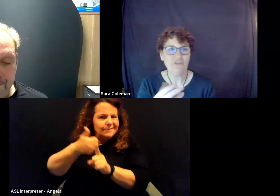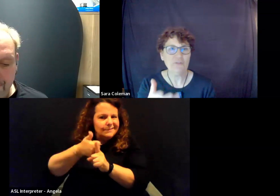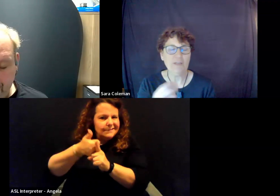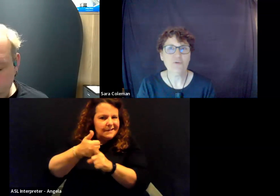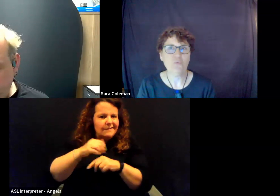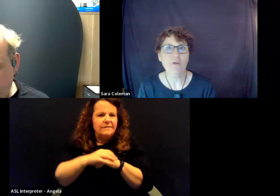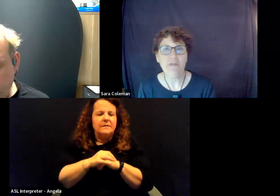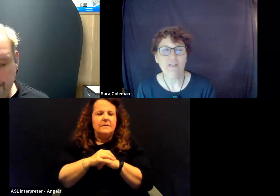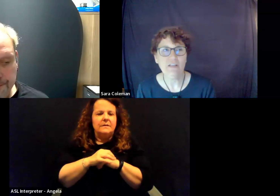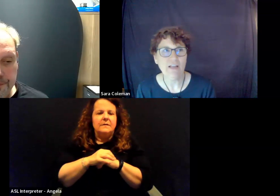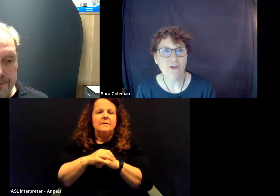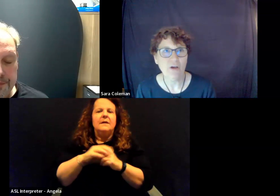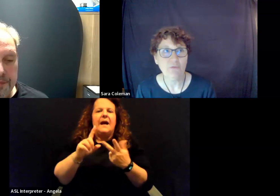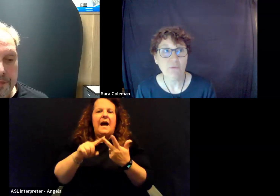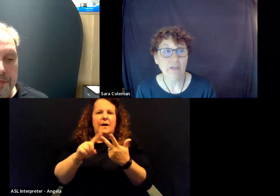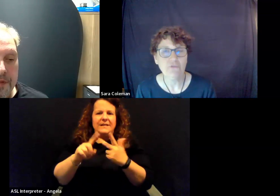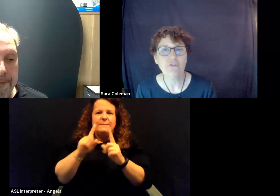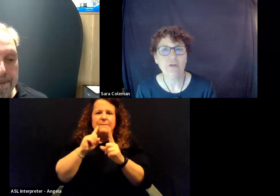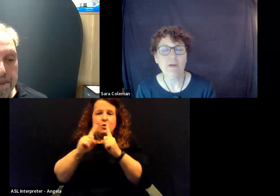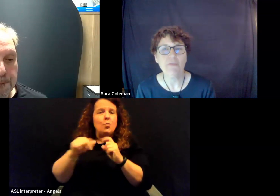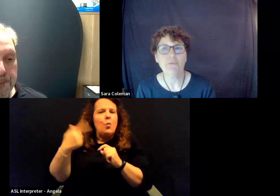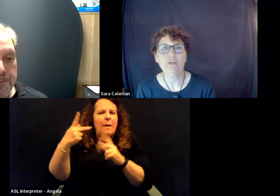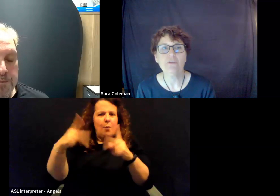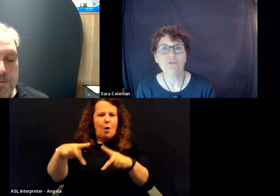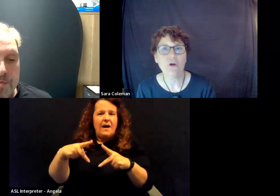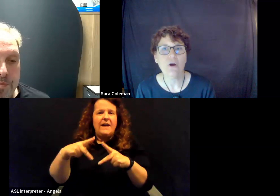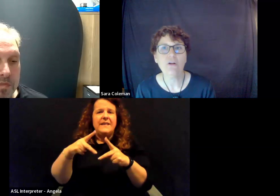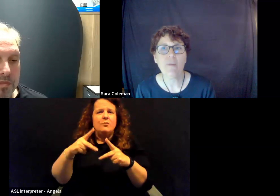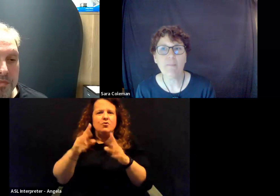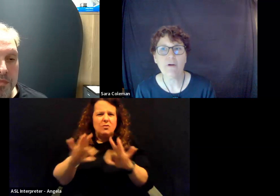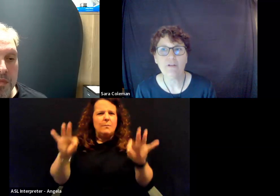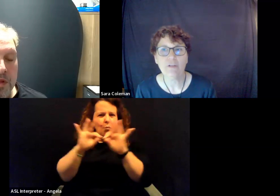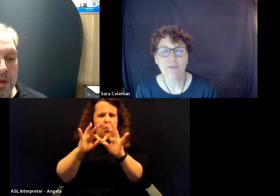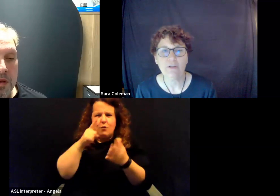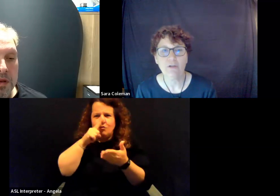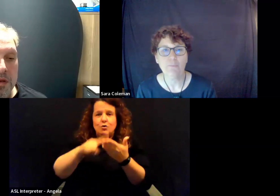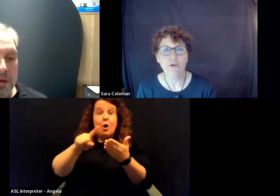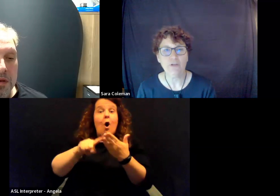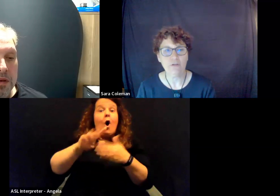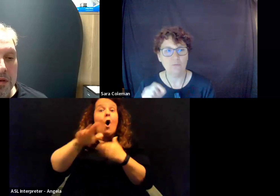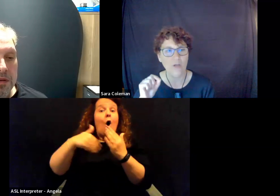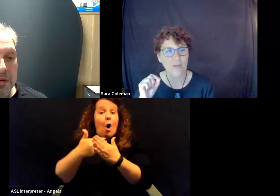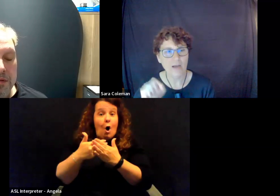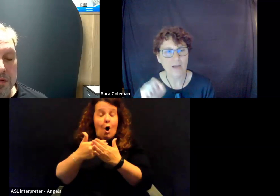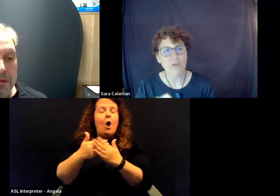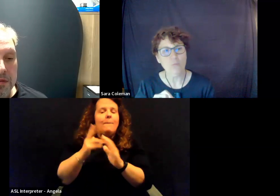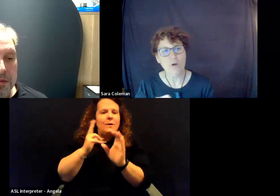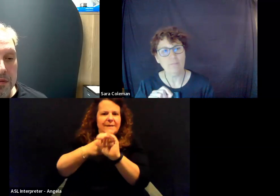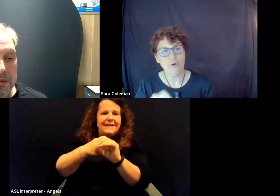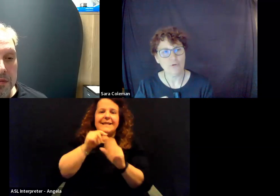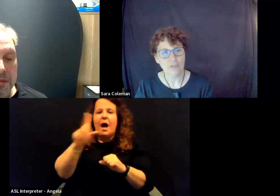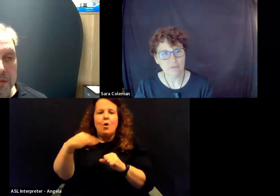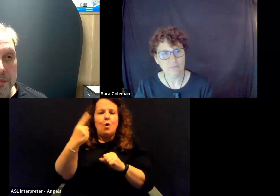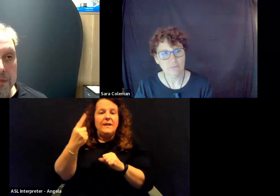I'll just speak to 1 piece that I thought was really interesting about the research. All of my participants could point to not only 1 person.